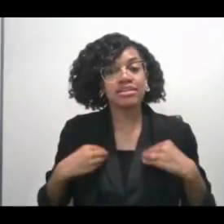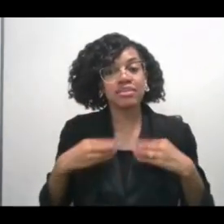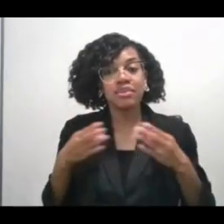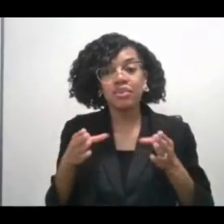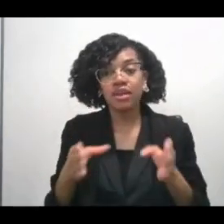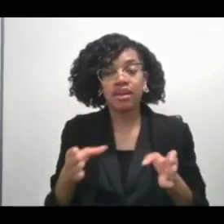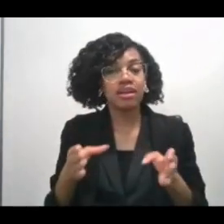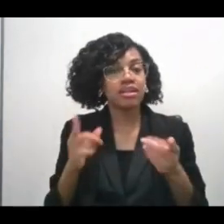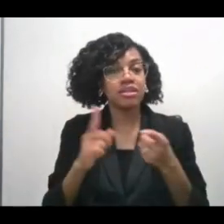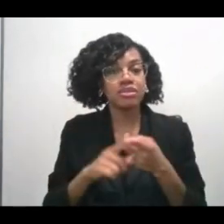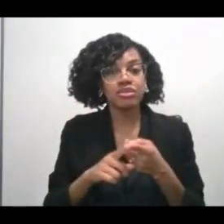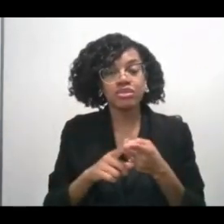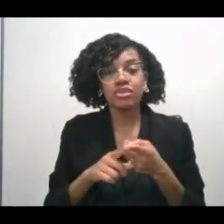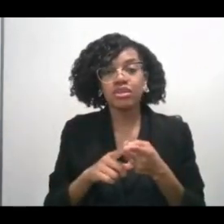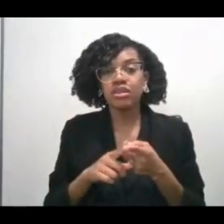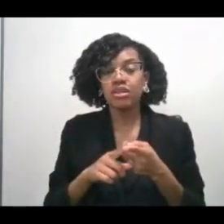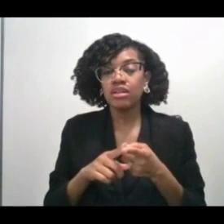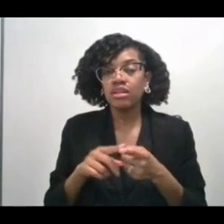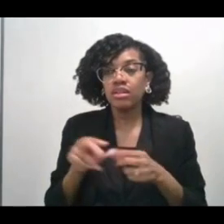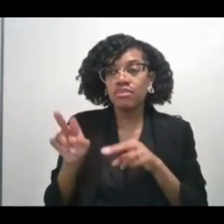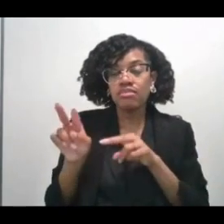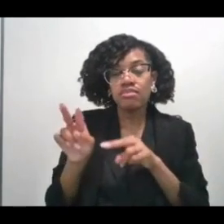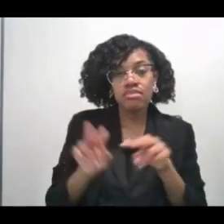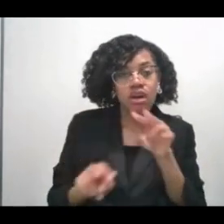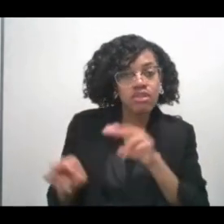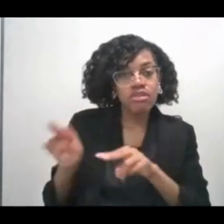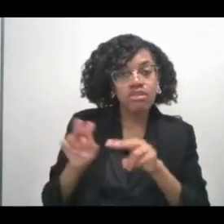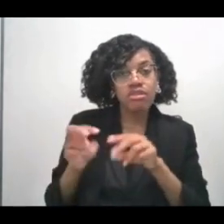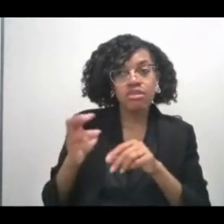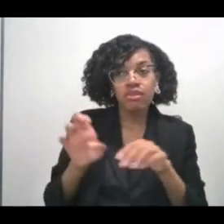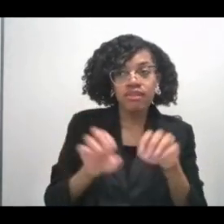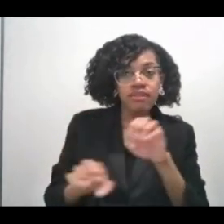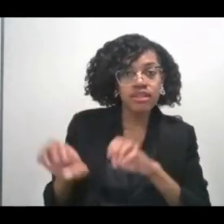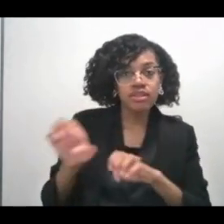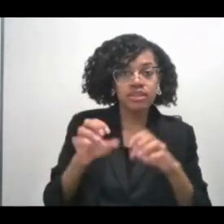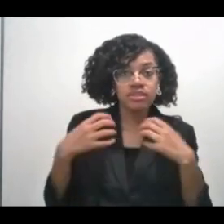monitoring and evaluating resilience. There are various